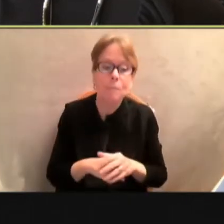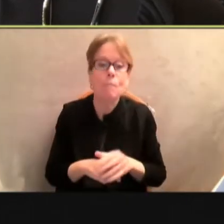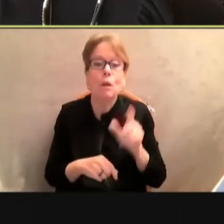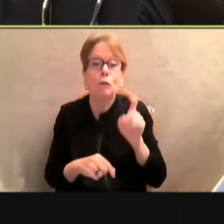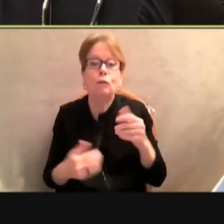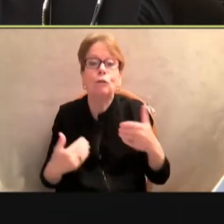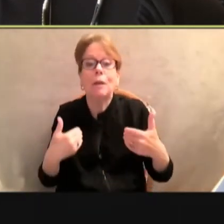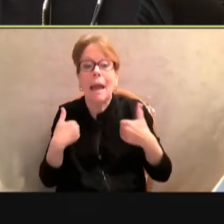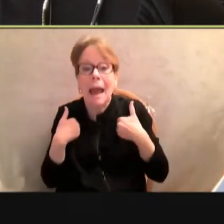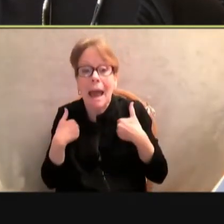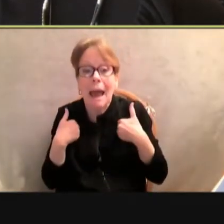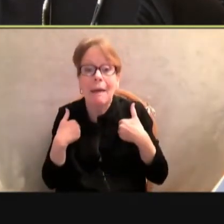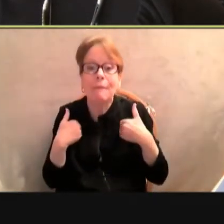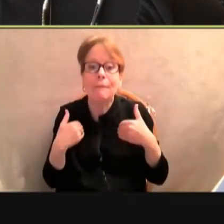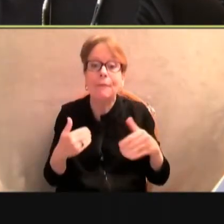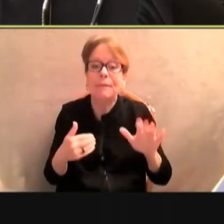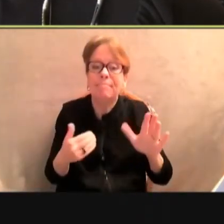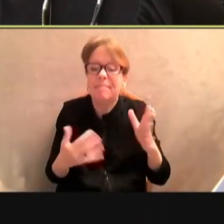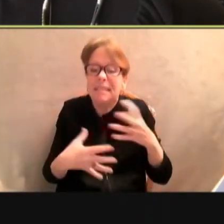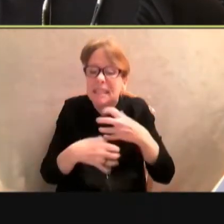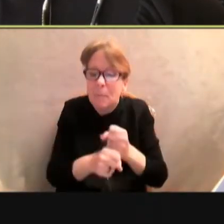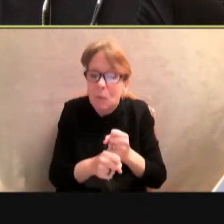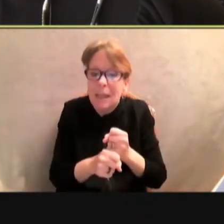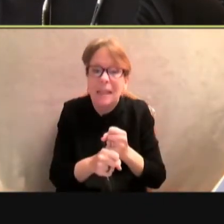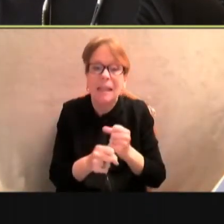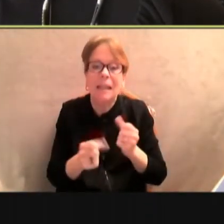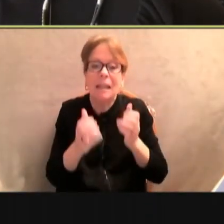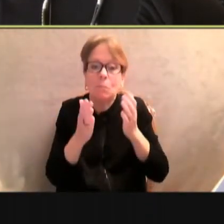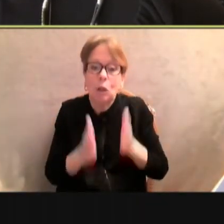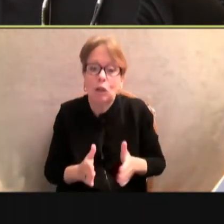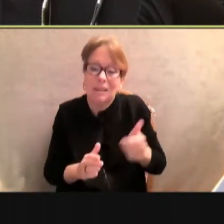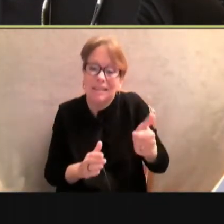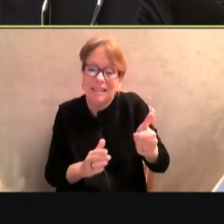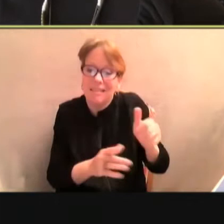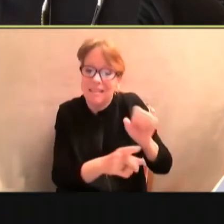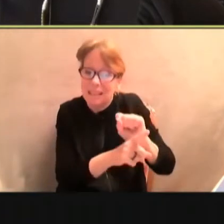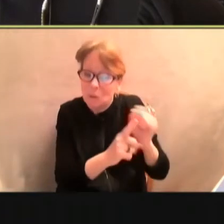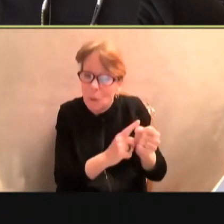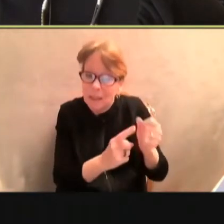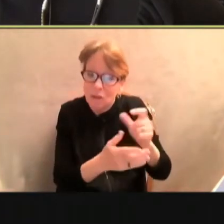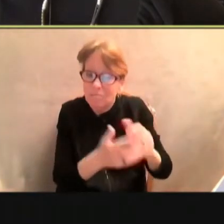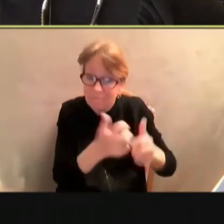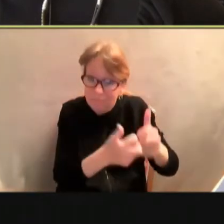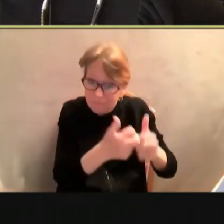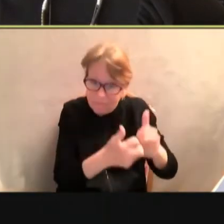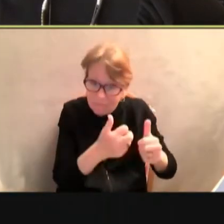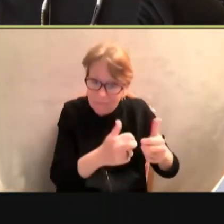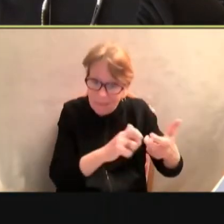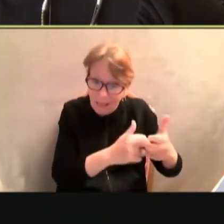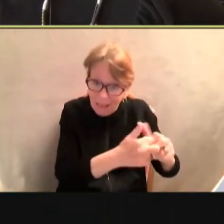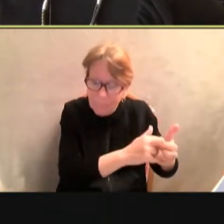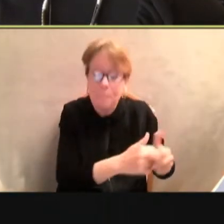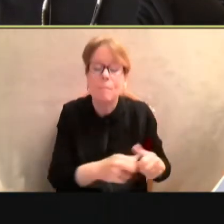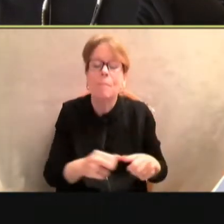professional experience and qualifications. Alternatively, you can attach a CV, but I